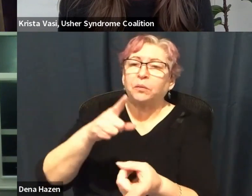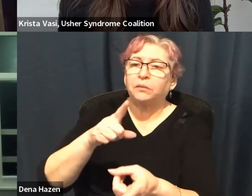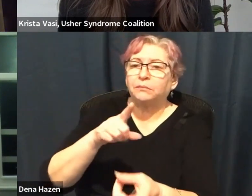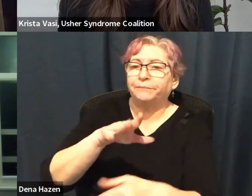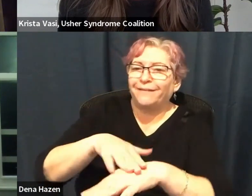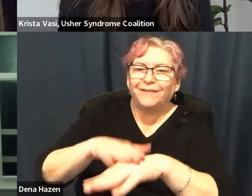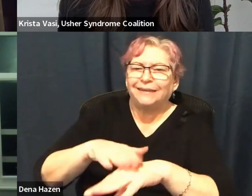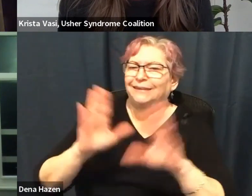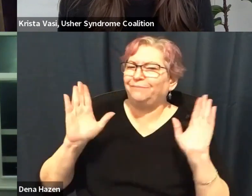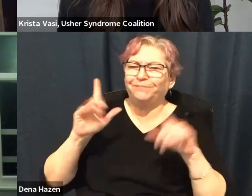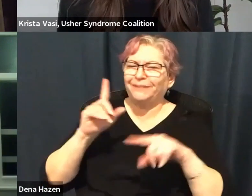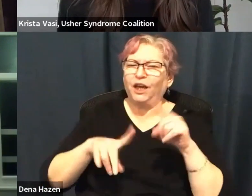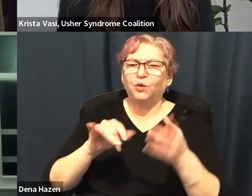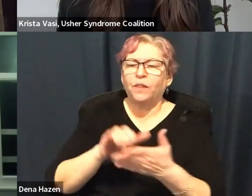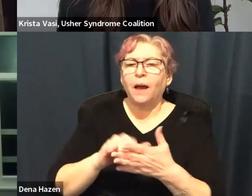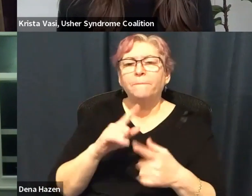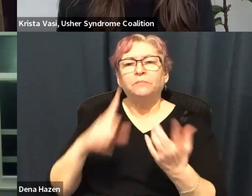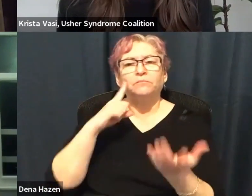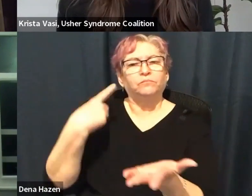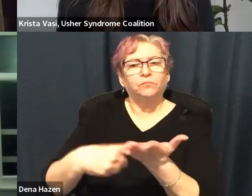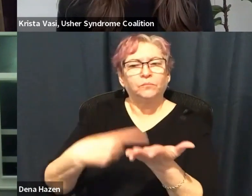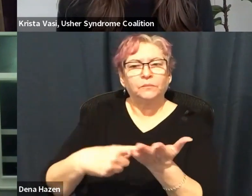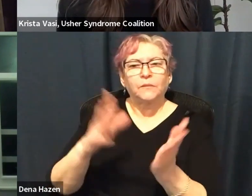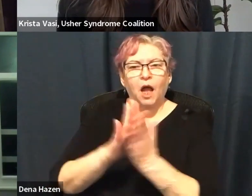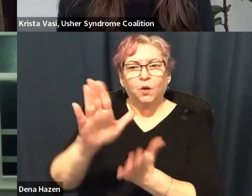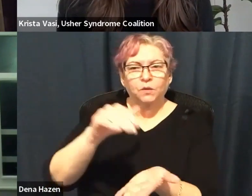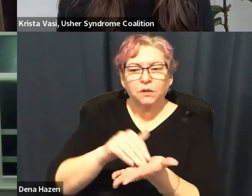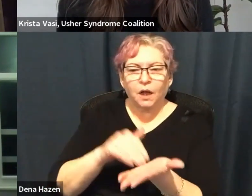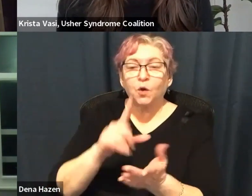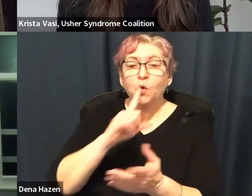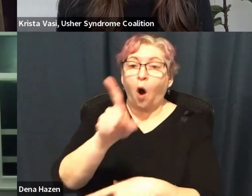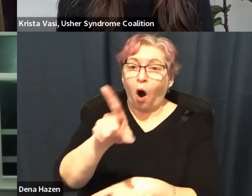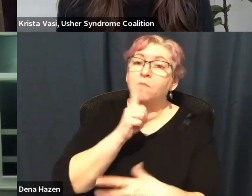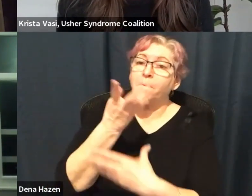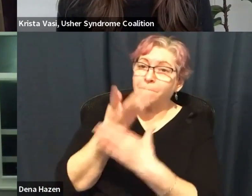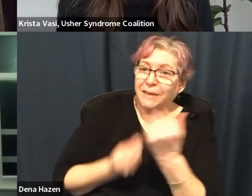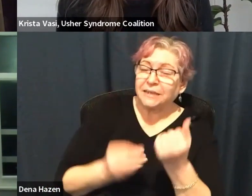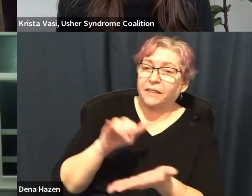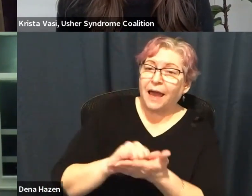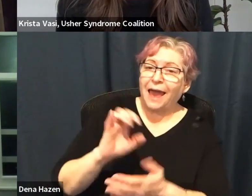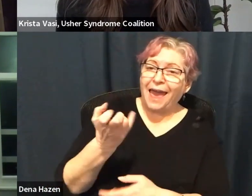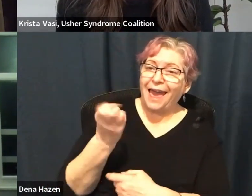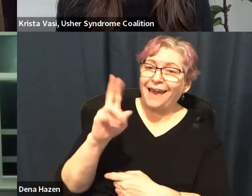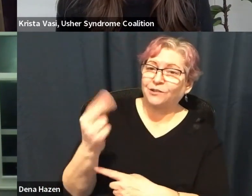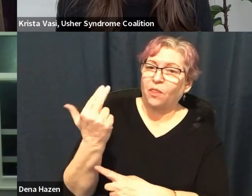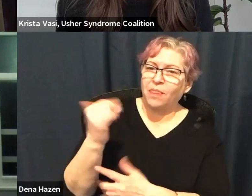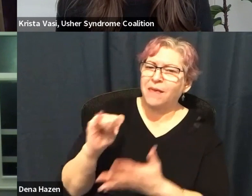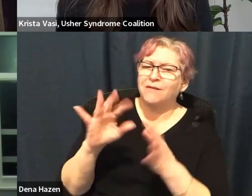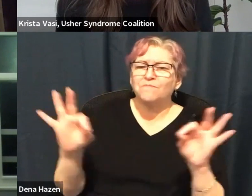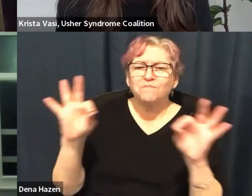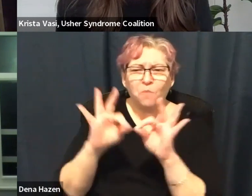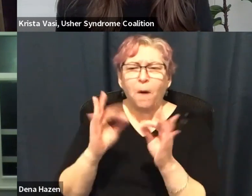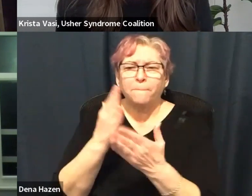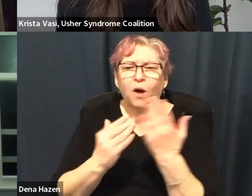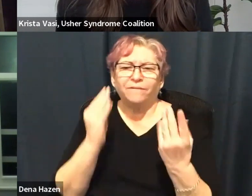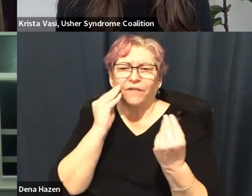However, continue the discussion. If your doctor has said that you're missing the exon 13, that is a crucial piece of information.